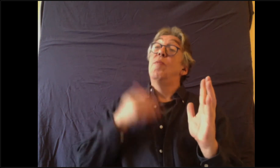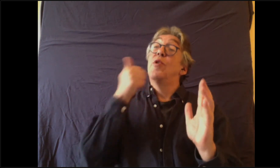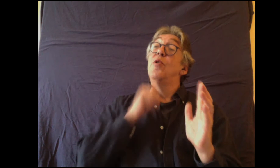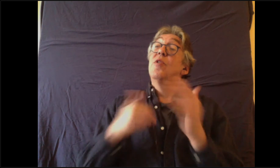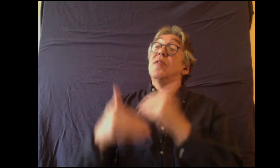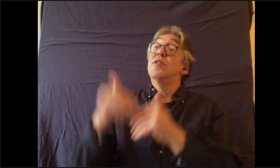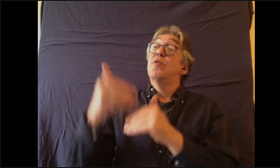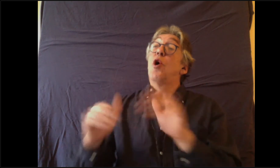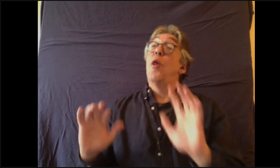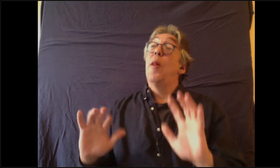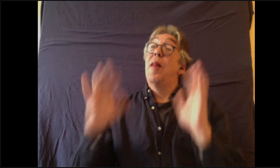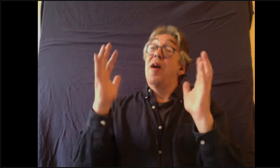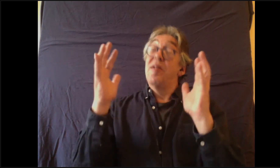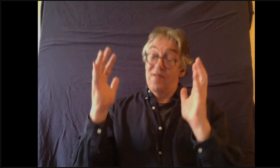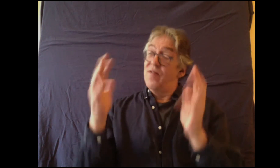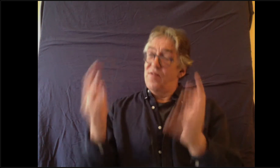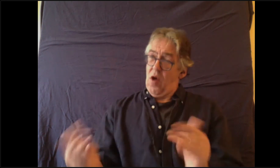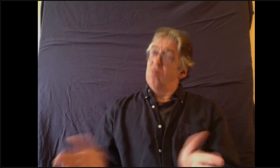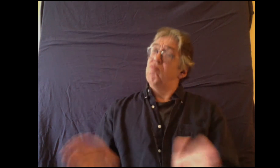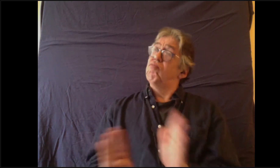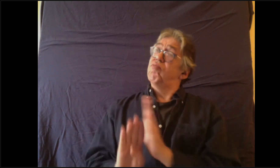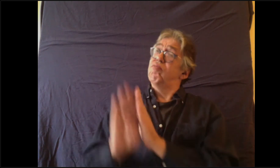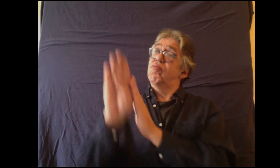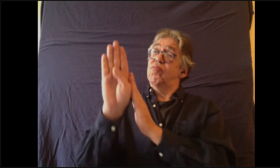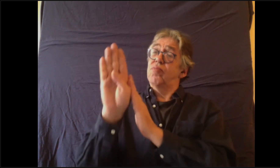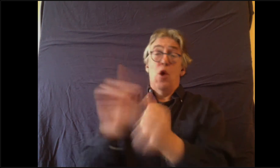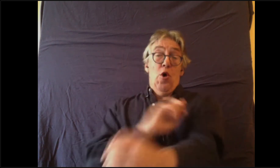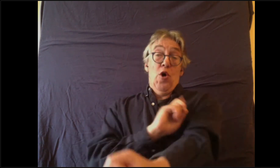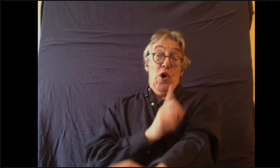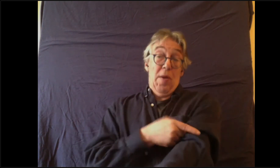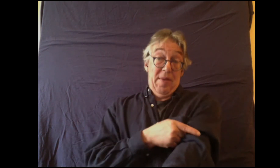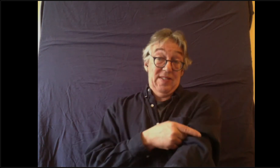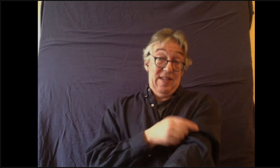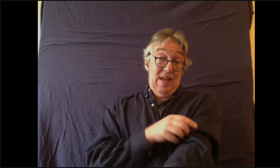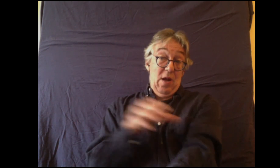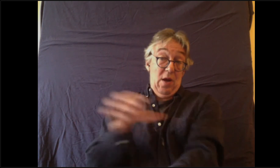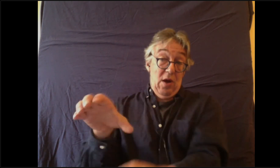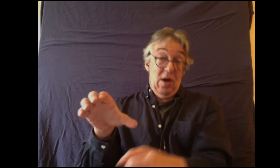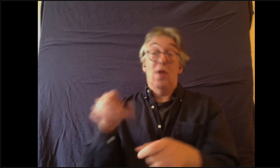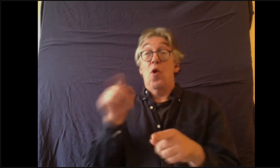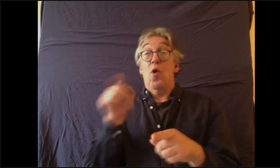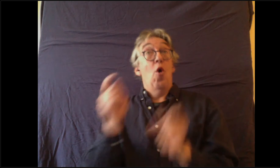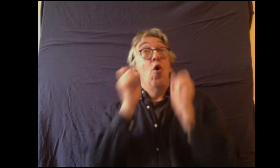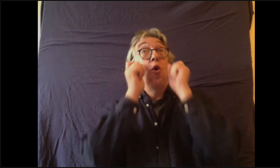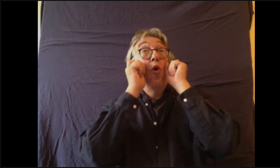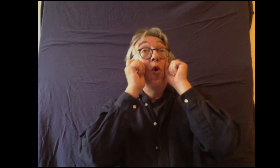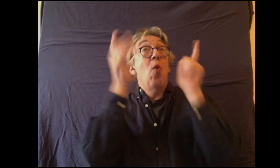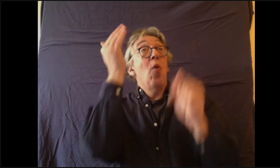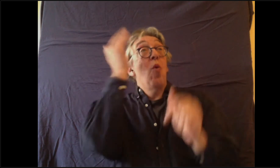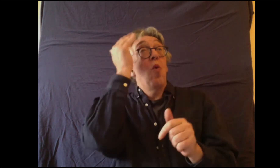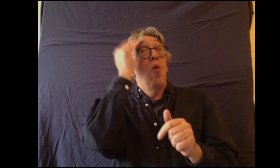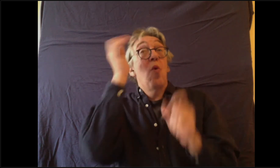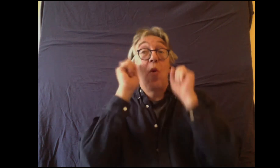build their capacity, raise awareness, development programs and empowerment.